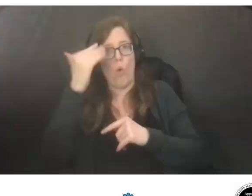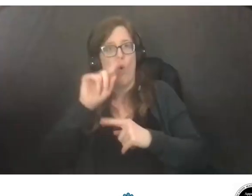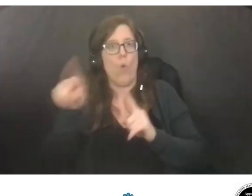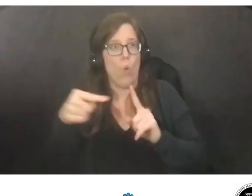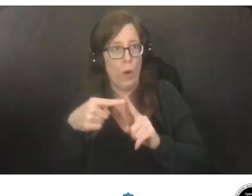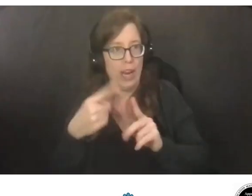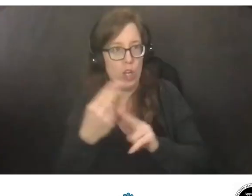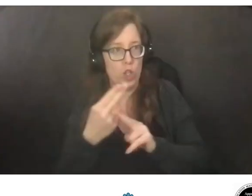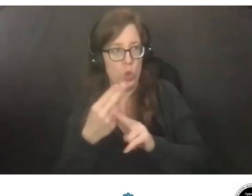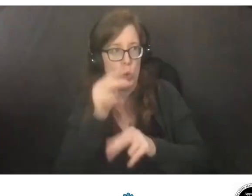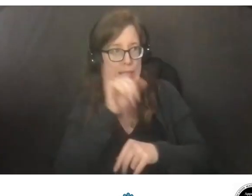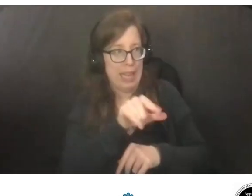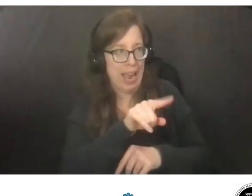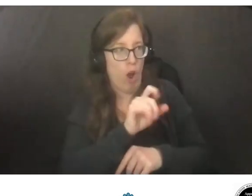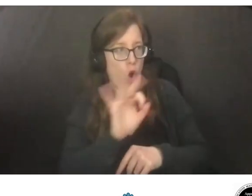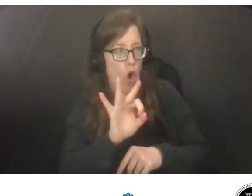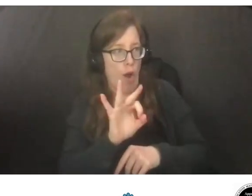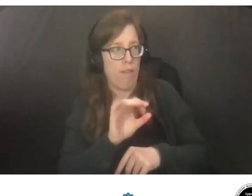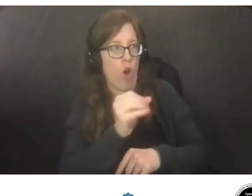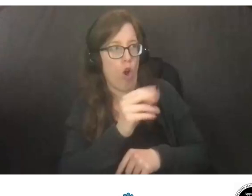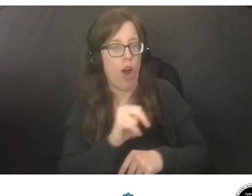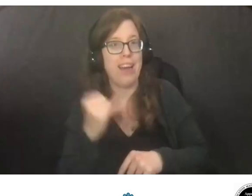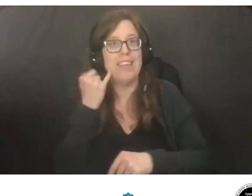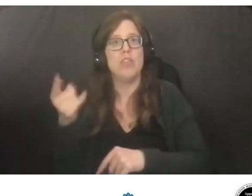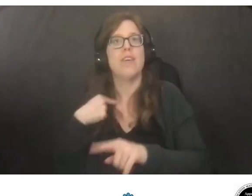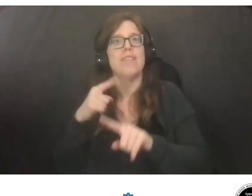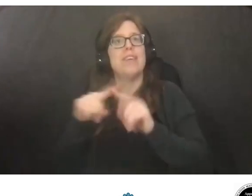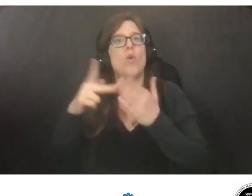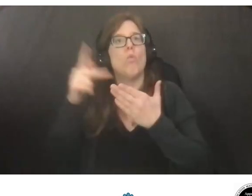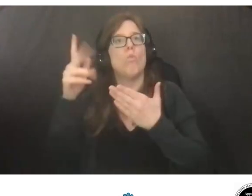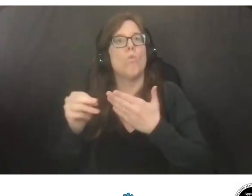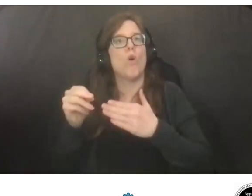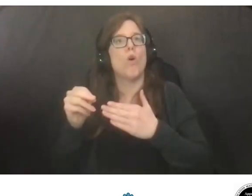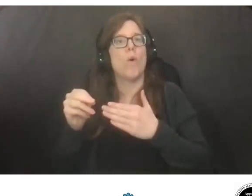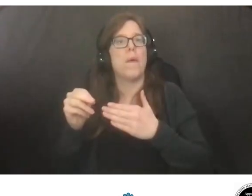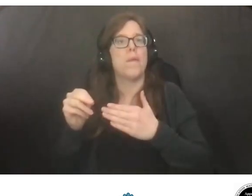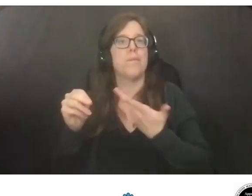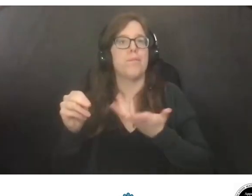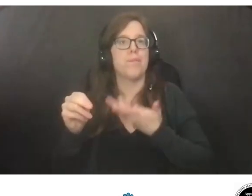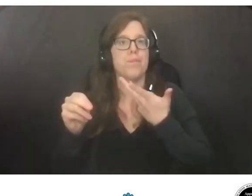when to use that, when not to use that. If she has different programs on her...on their